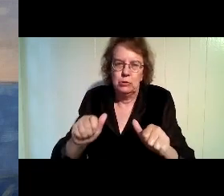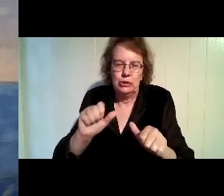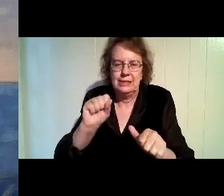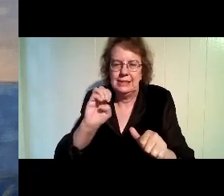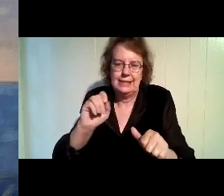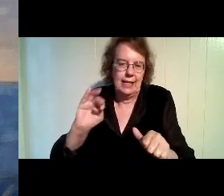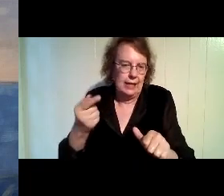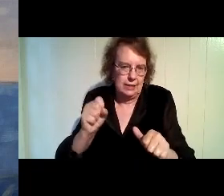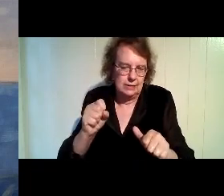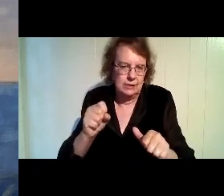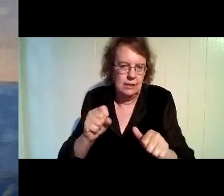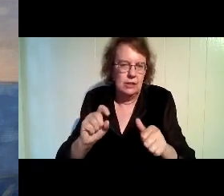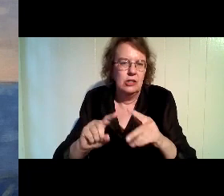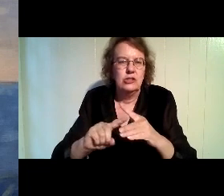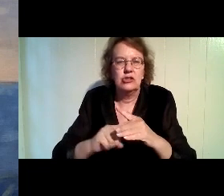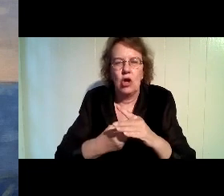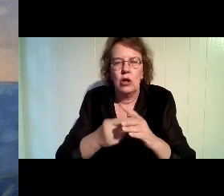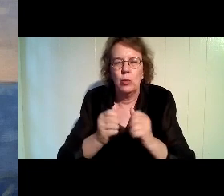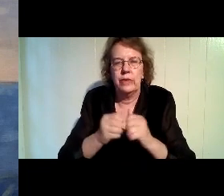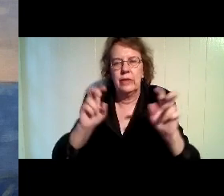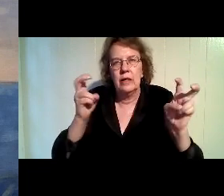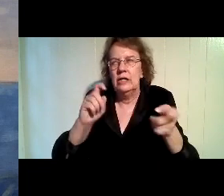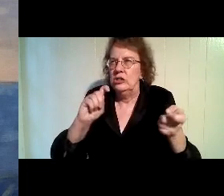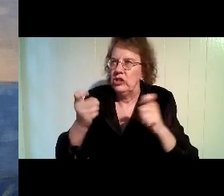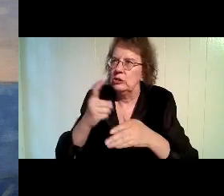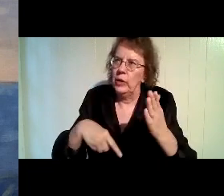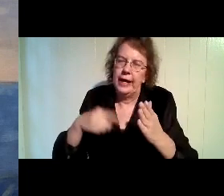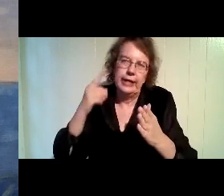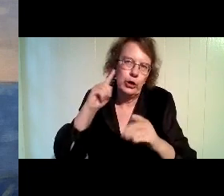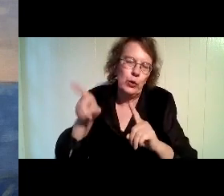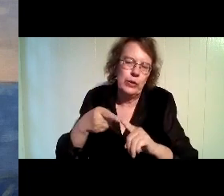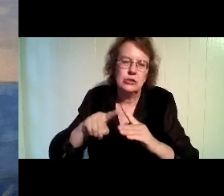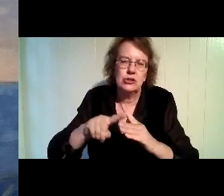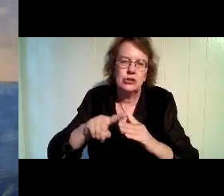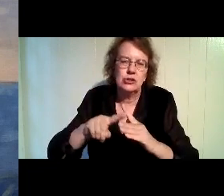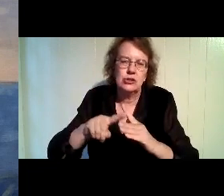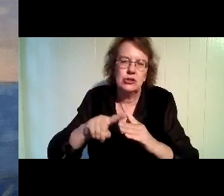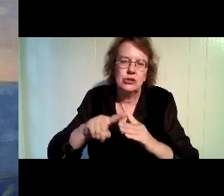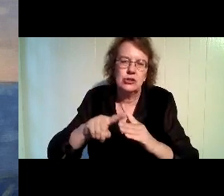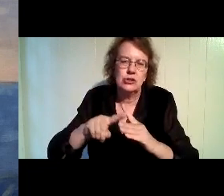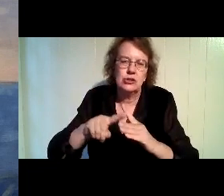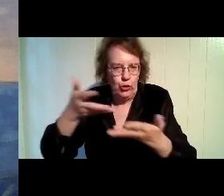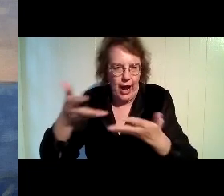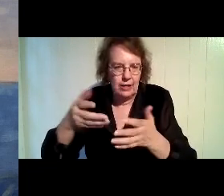with change what I hear when reading and interacting. So this first one here is to change the level of detail